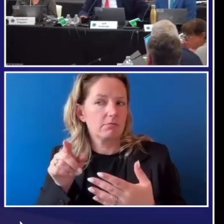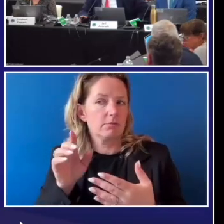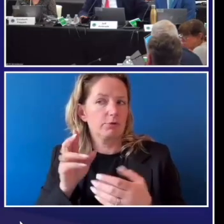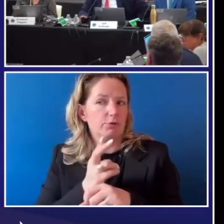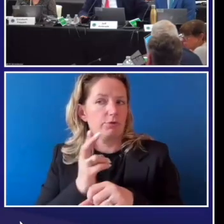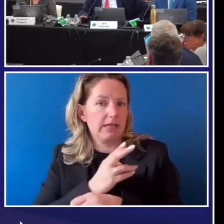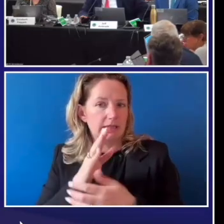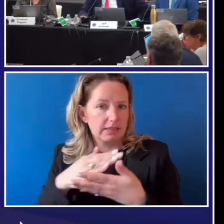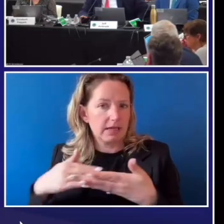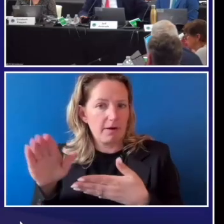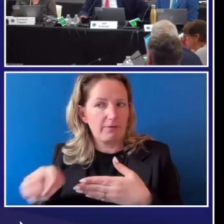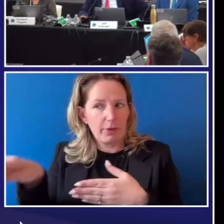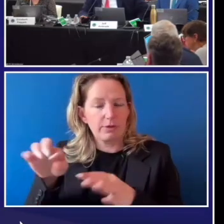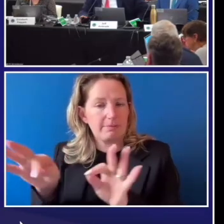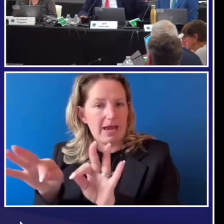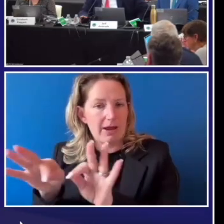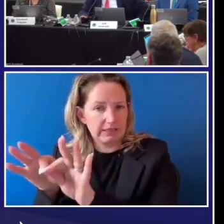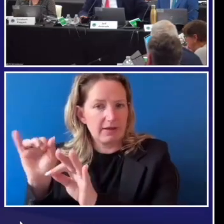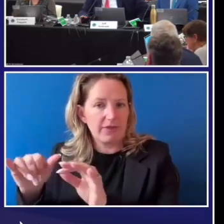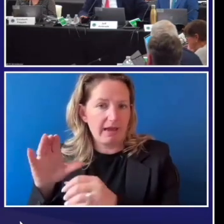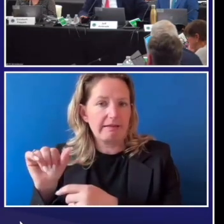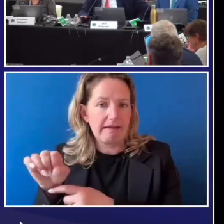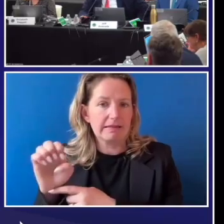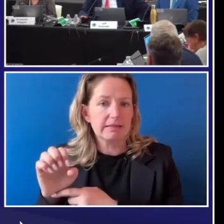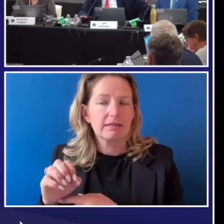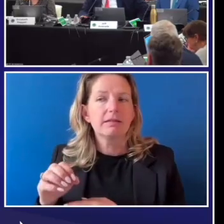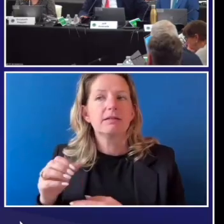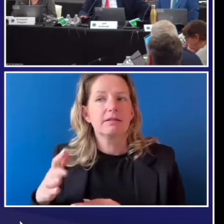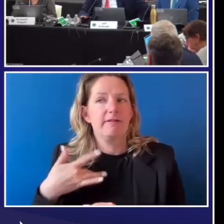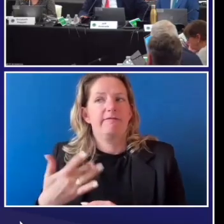was using with regard to immunity from antitrust laws.